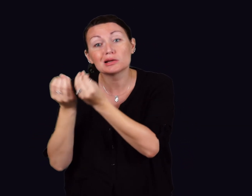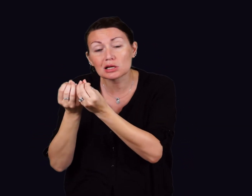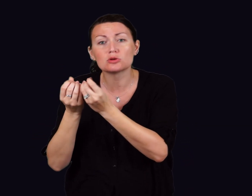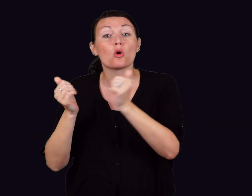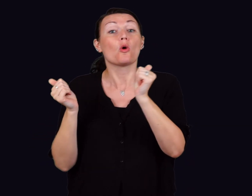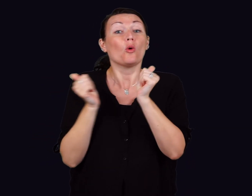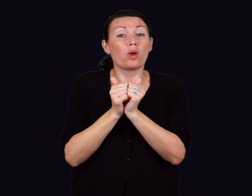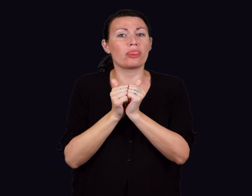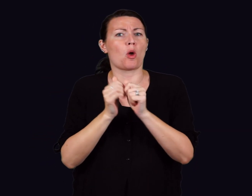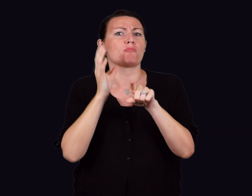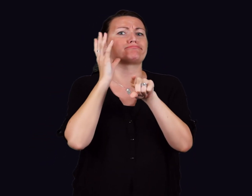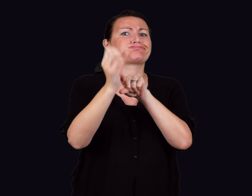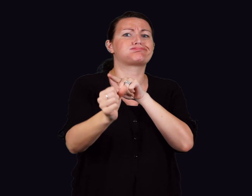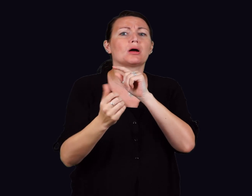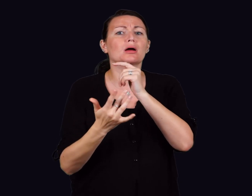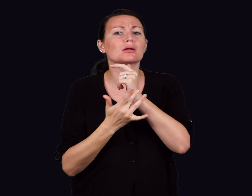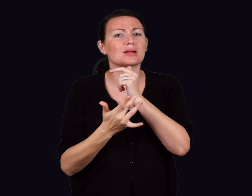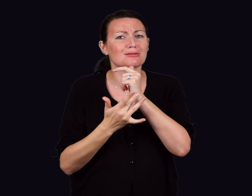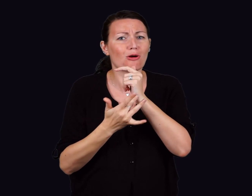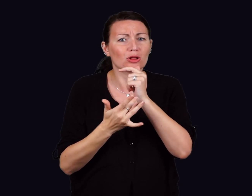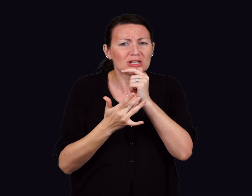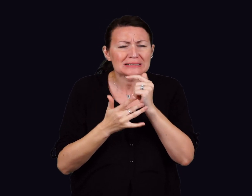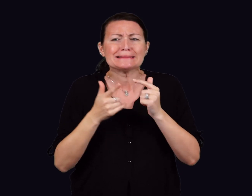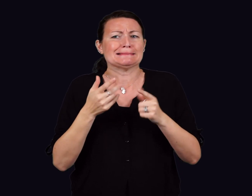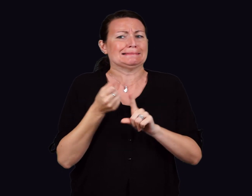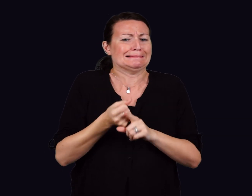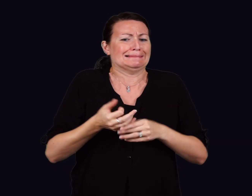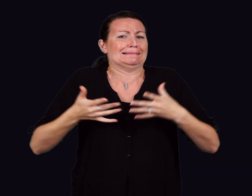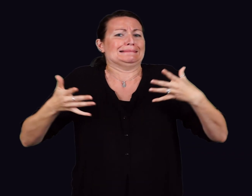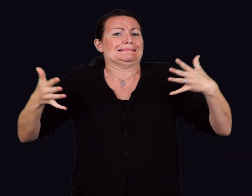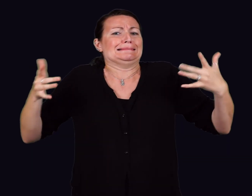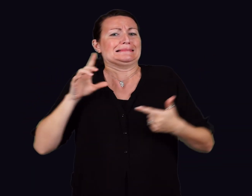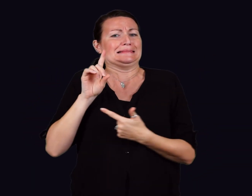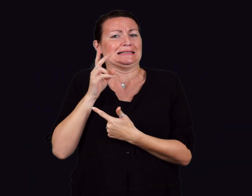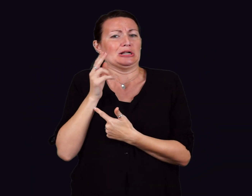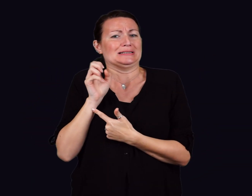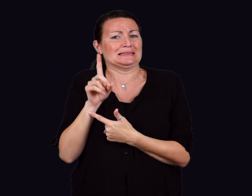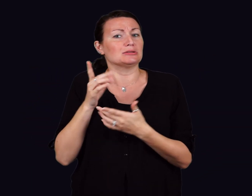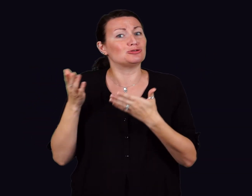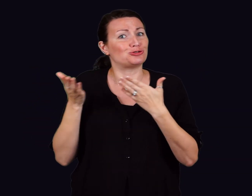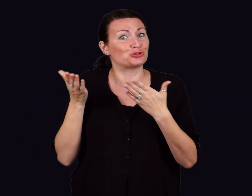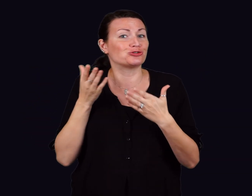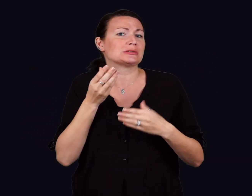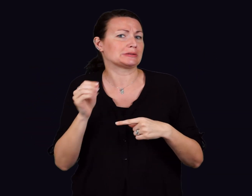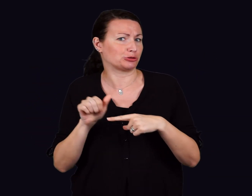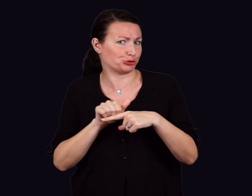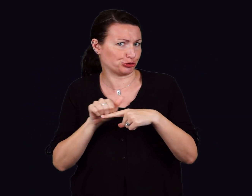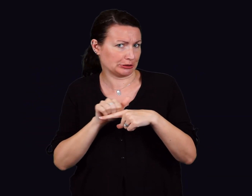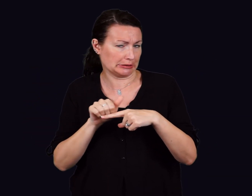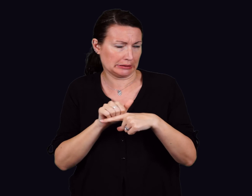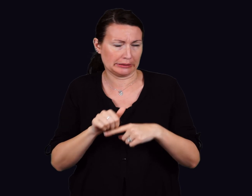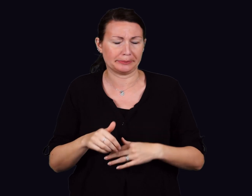with great technology to expand DHHSD services and trainings